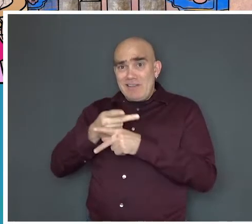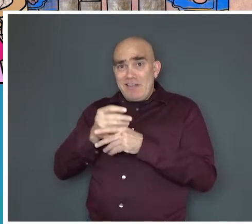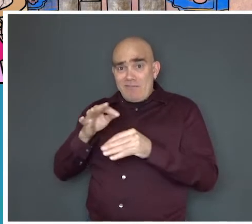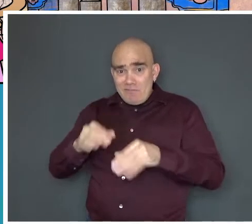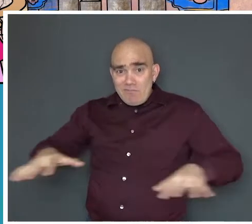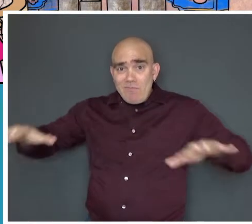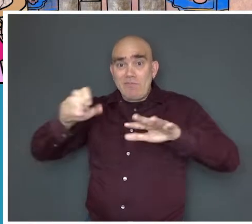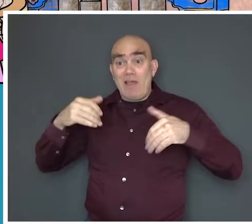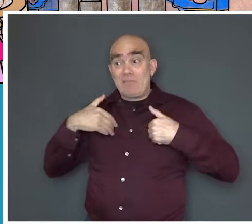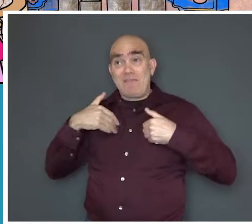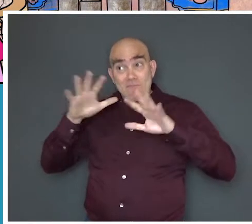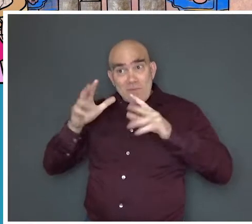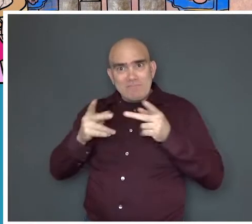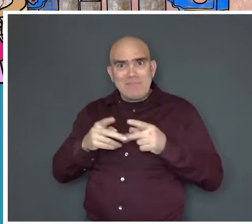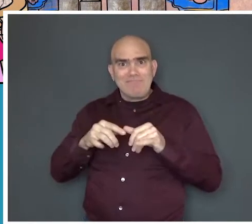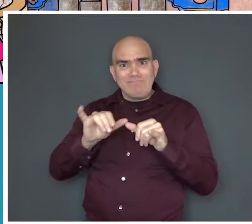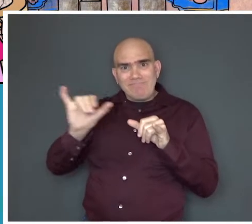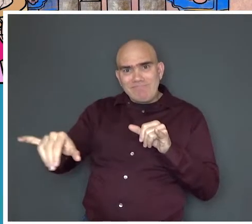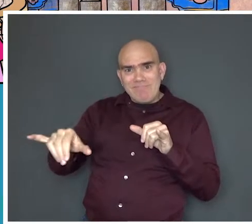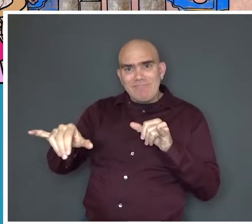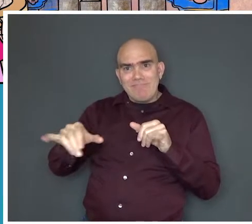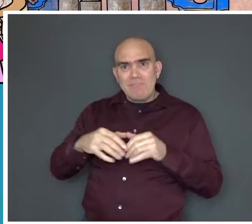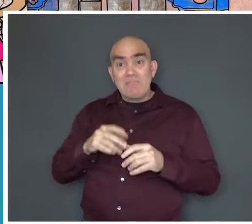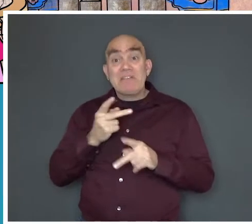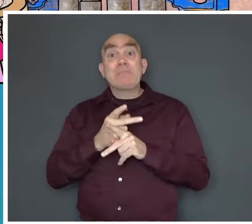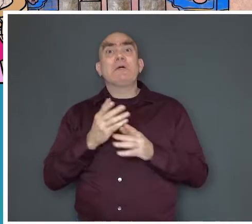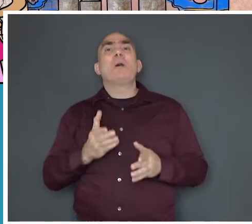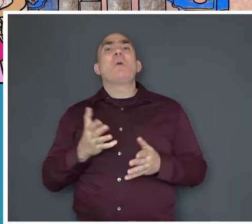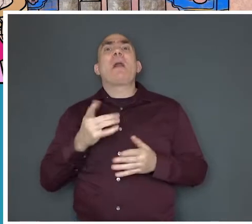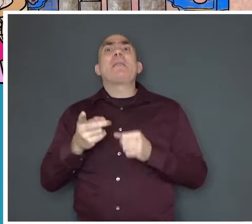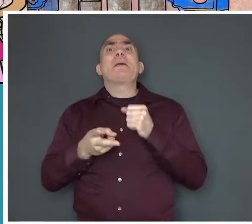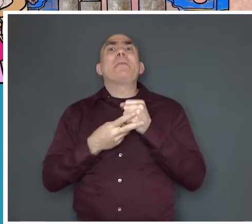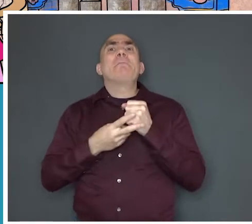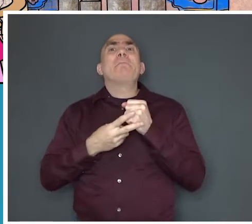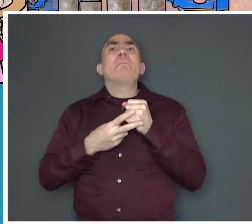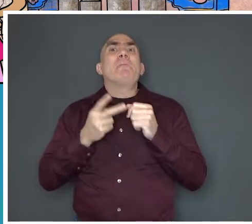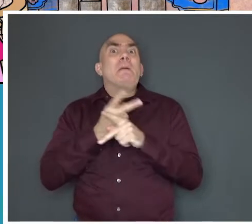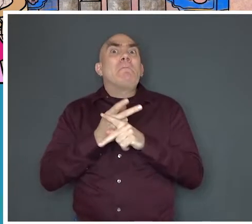so the animals have a great place to stay. [Annie] Keepers? What are they keeping, secrets?